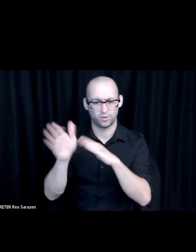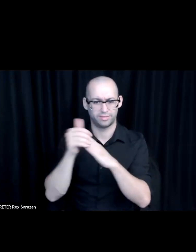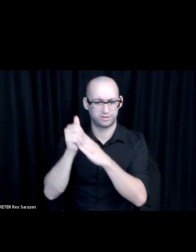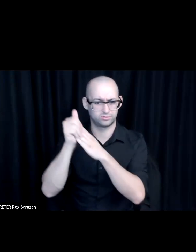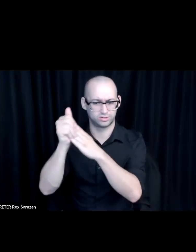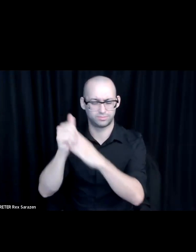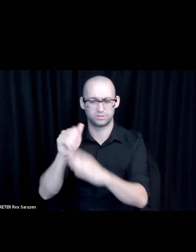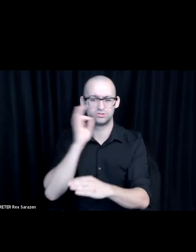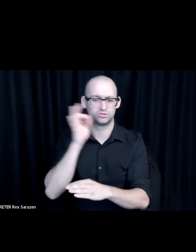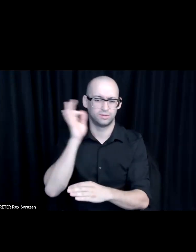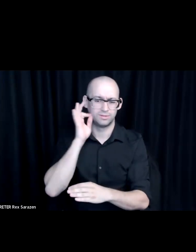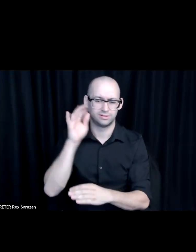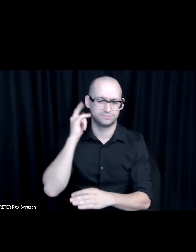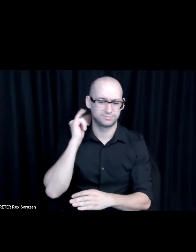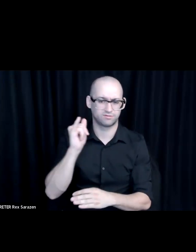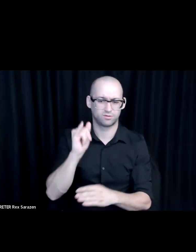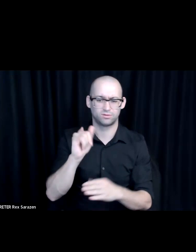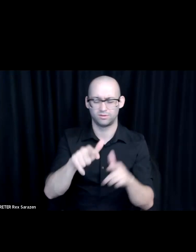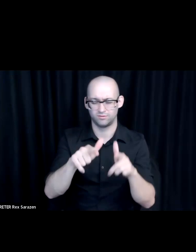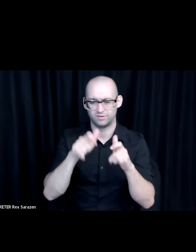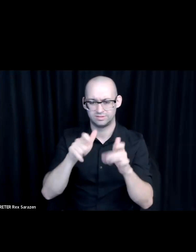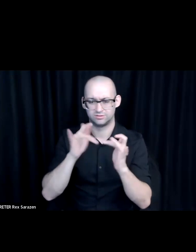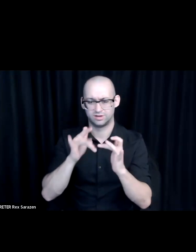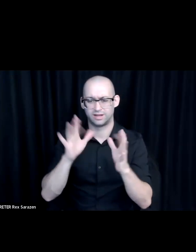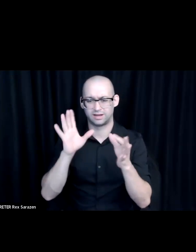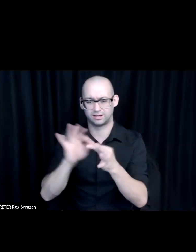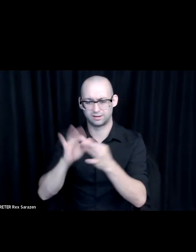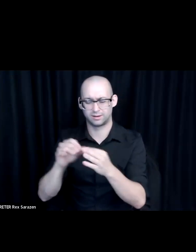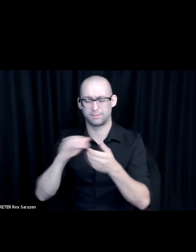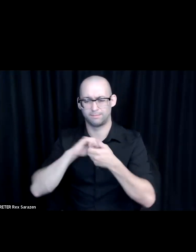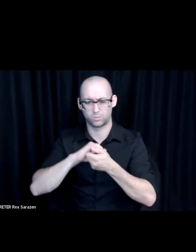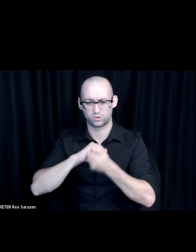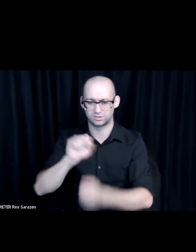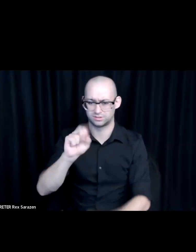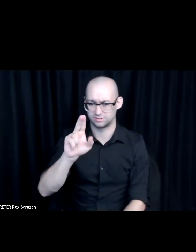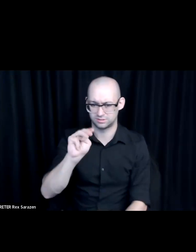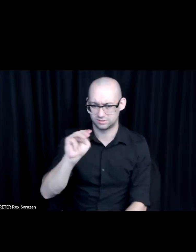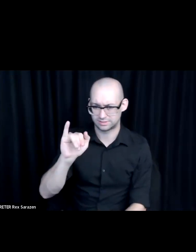the California Tribal Broadband Connectivity Partnership Summit. And you know your office